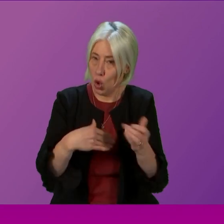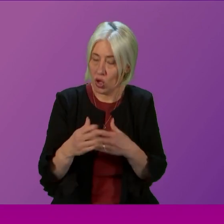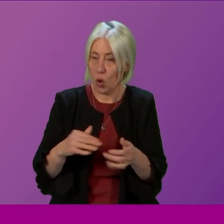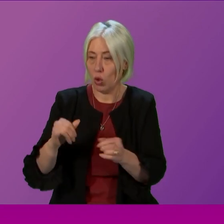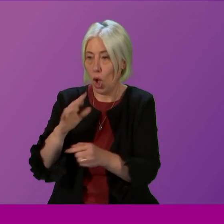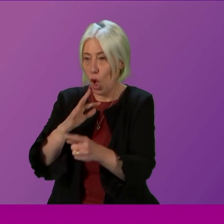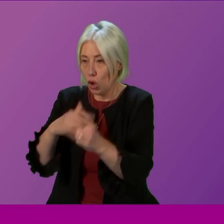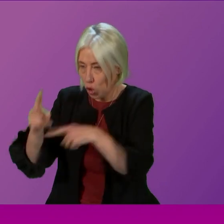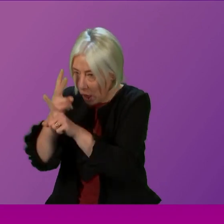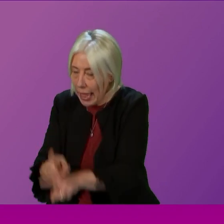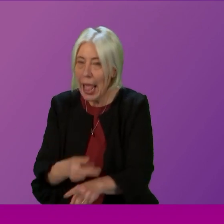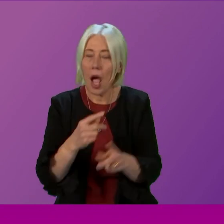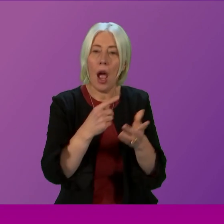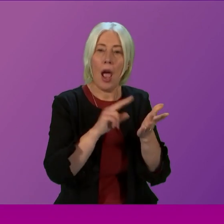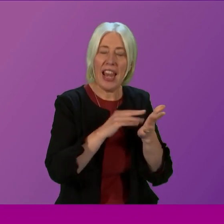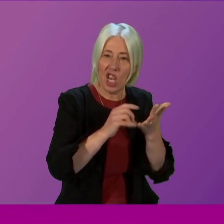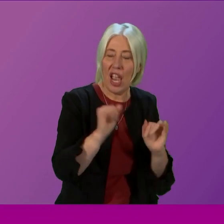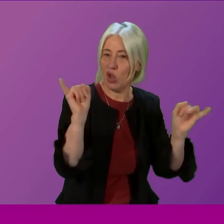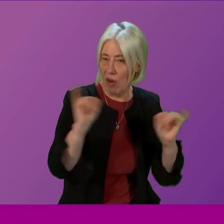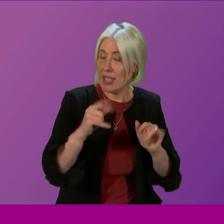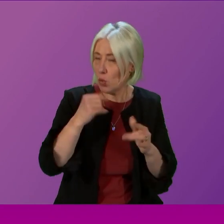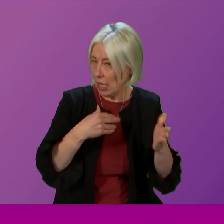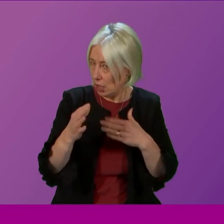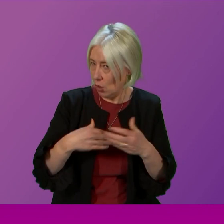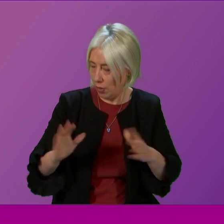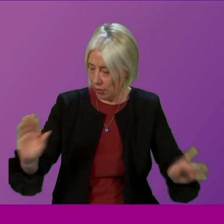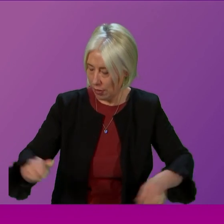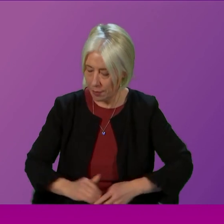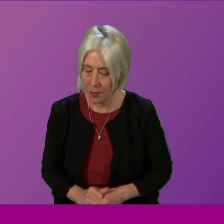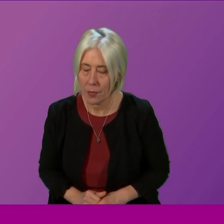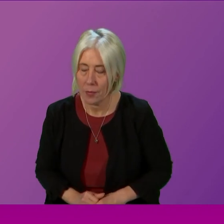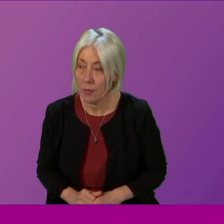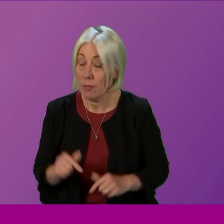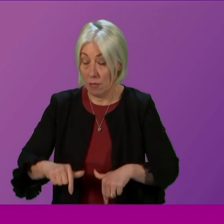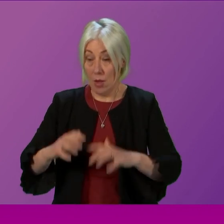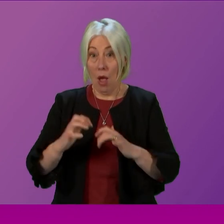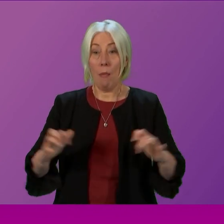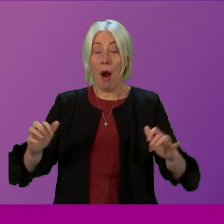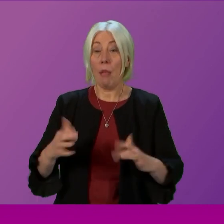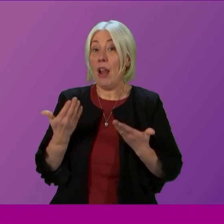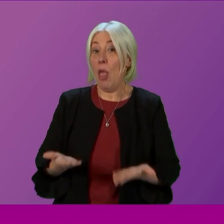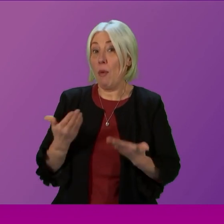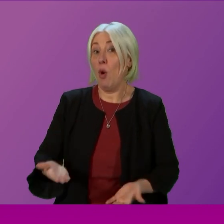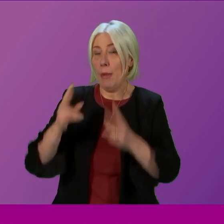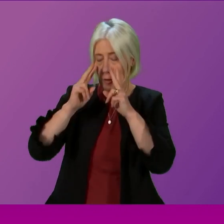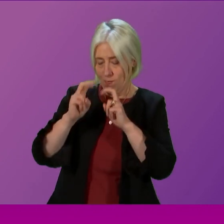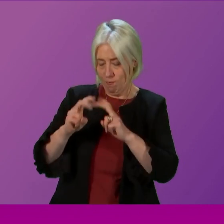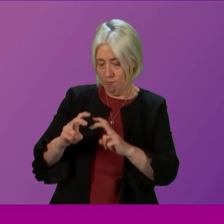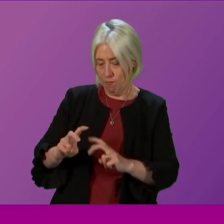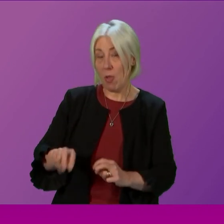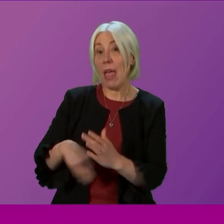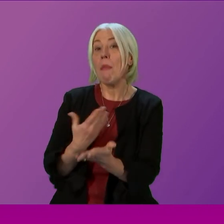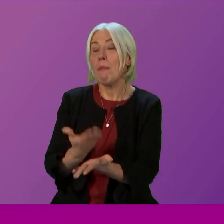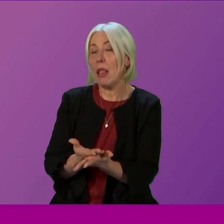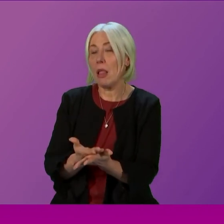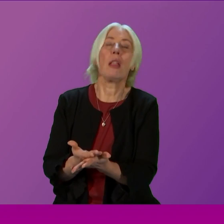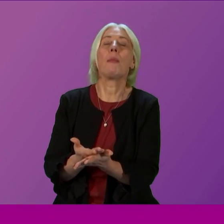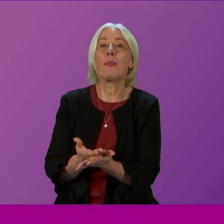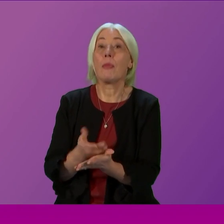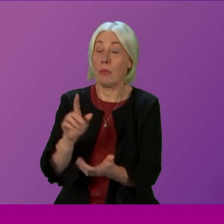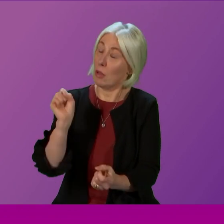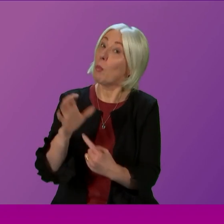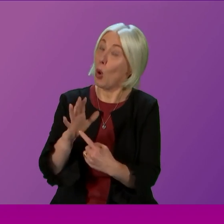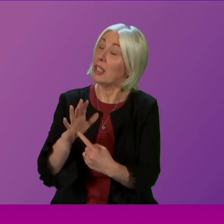First, Parliament is scrutinising the bill, and that process of scrutiny is important. However,